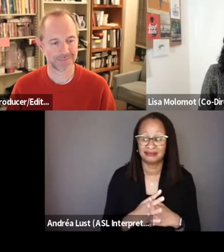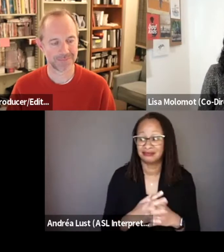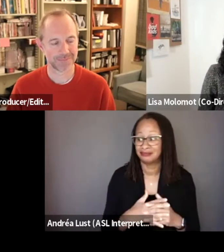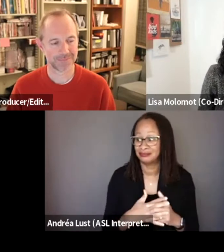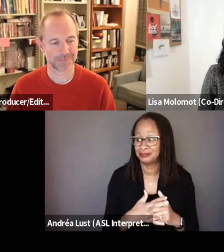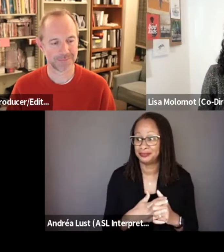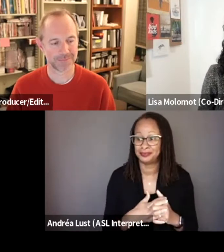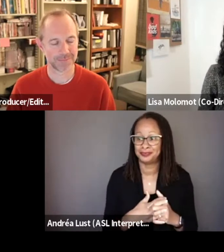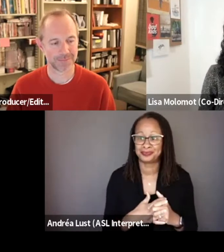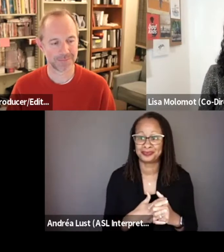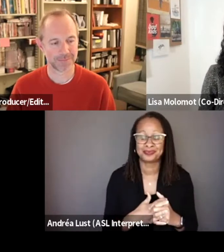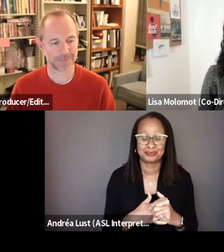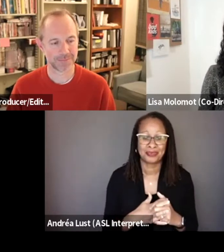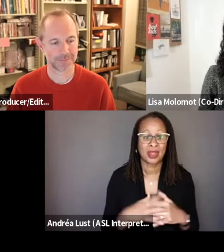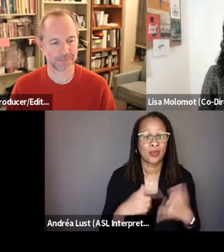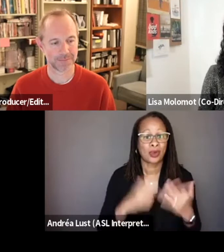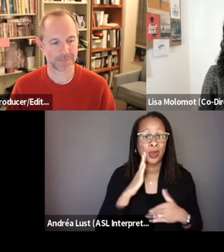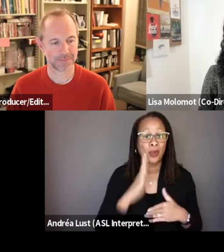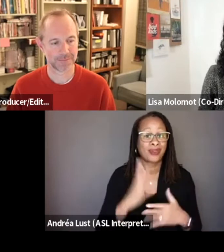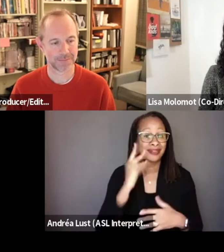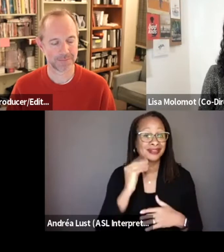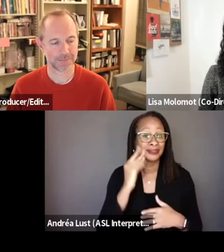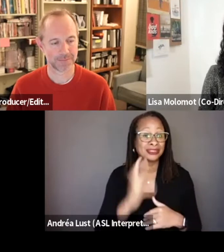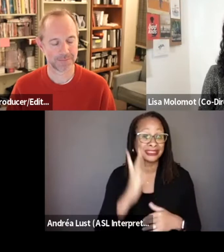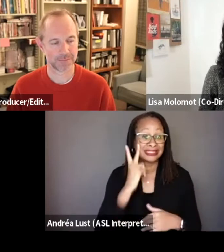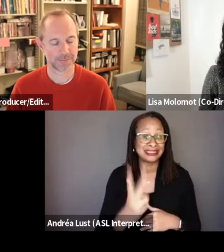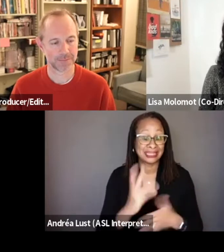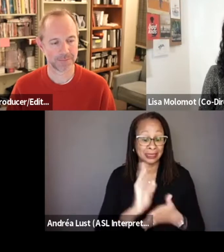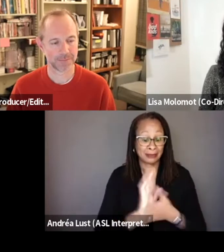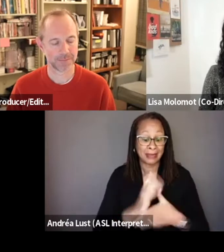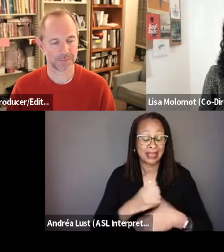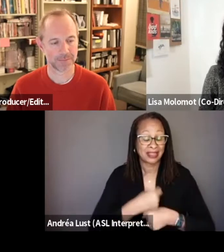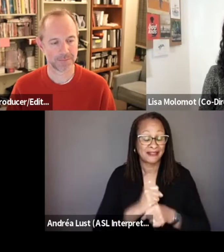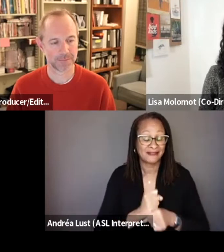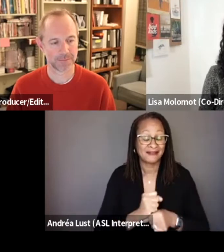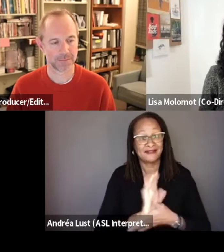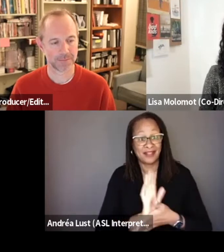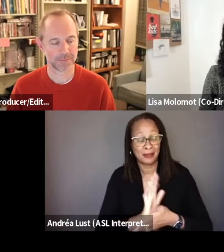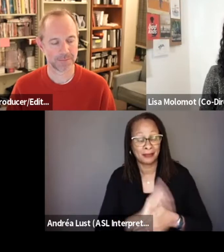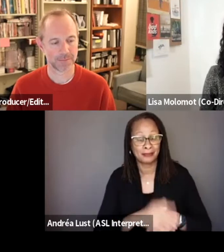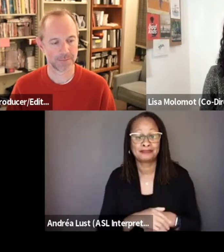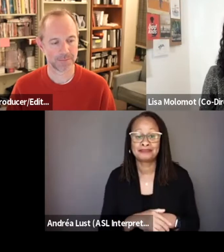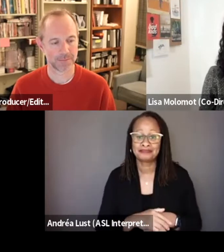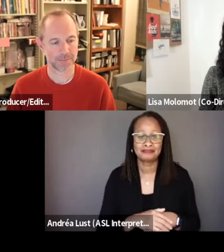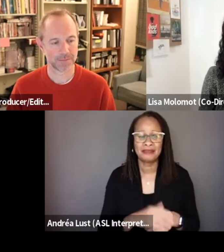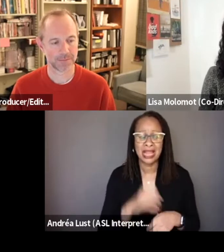knowing what I was gonna experience and see making this film, I'm not sure I would have taken it on at the time that I did,